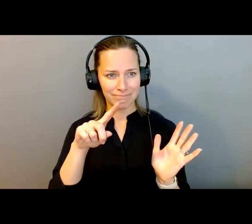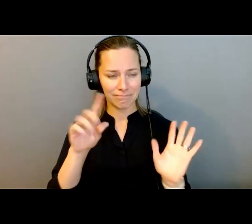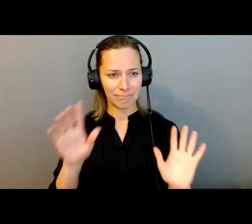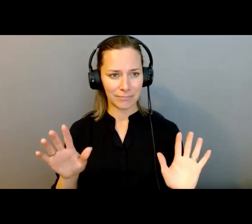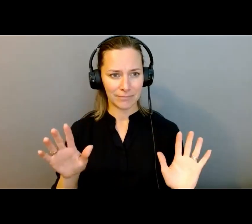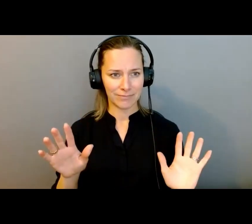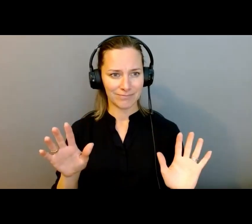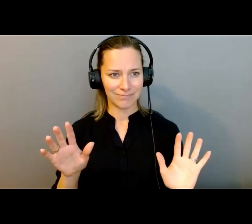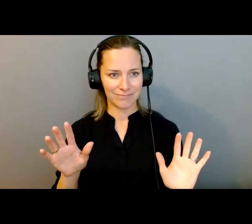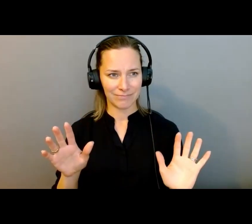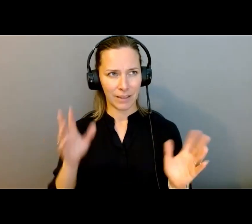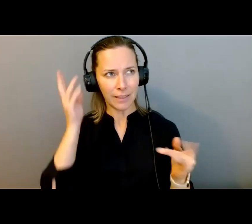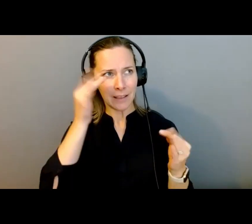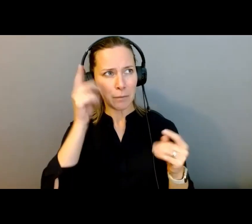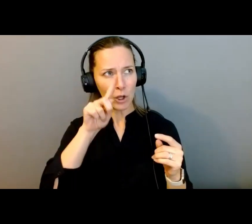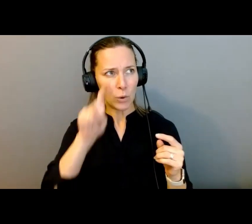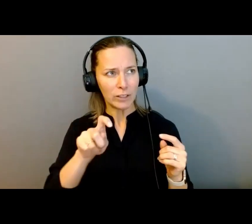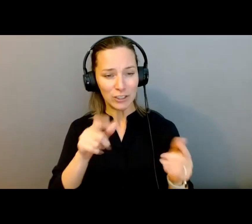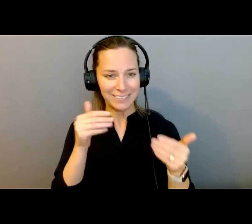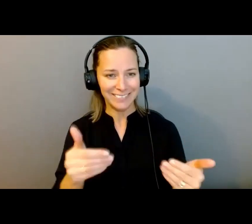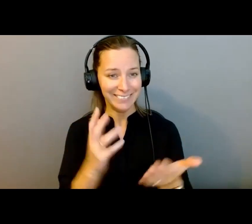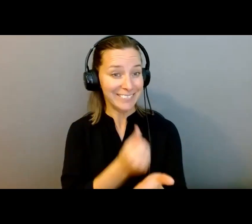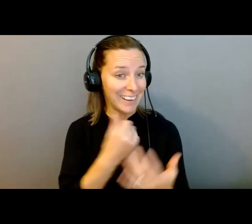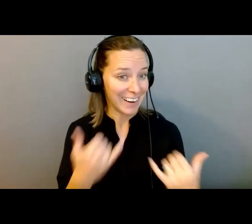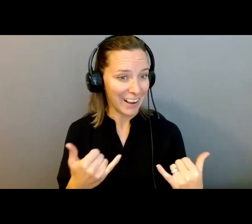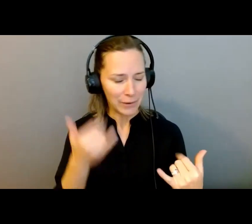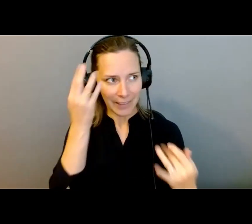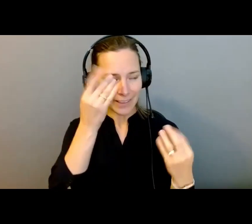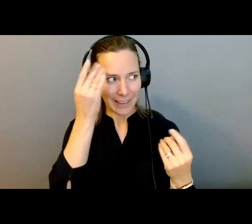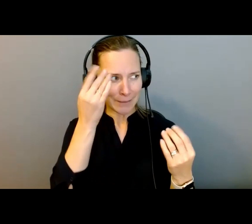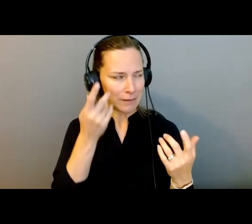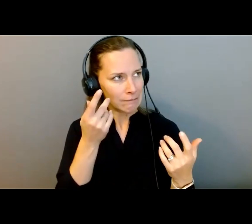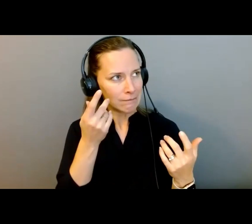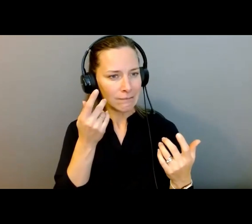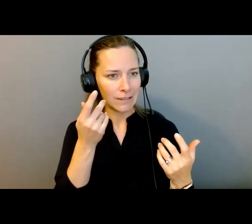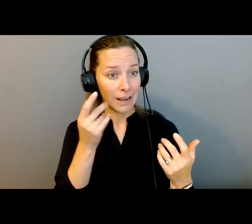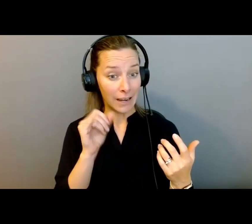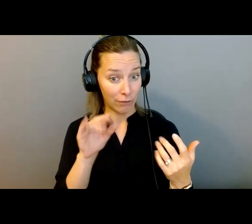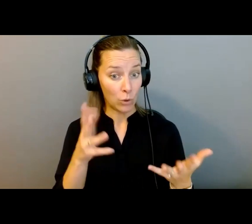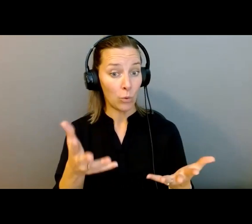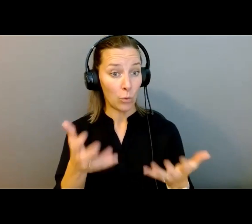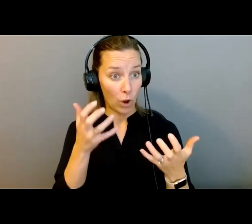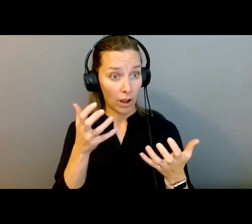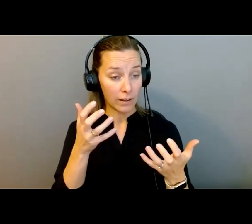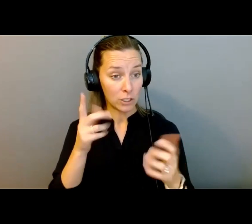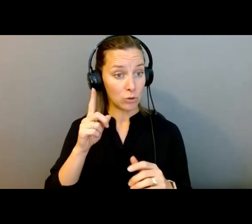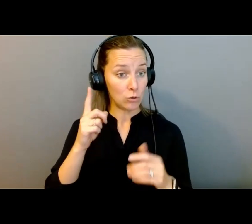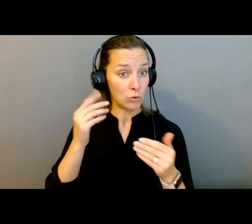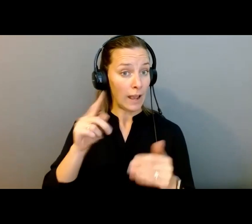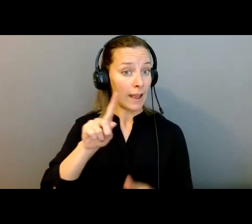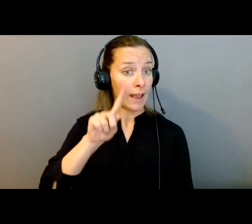moment of thinking about your question. And if you want to pose a question, directly,